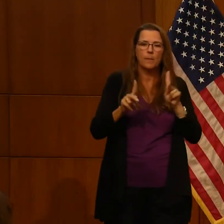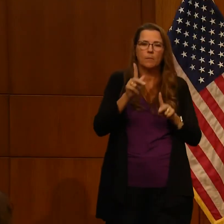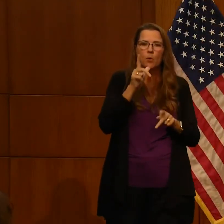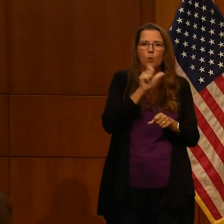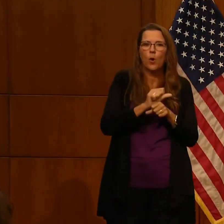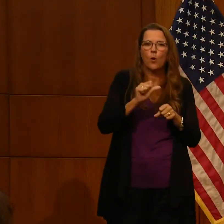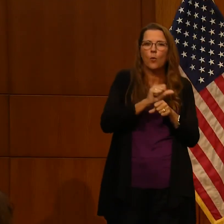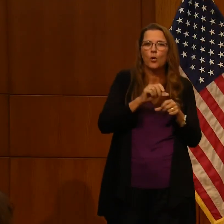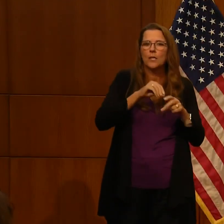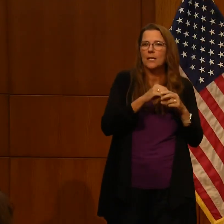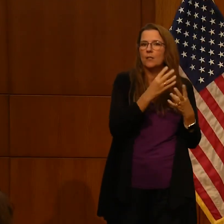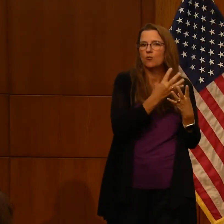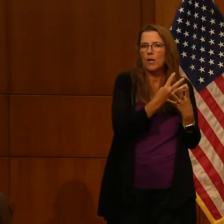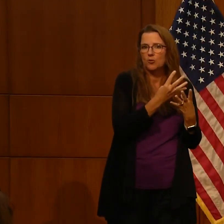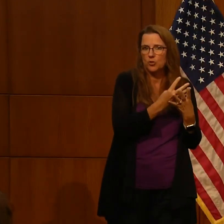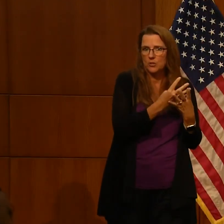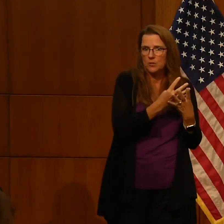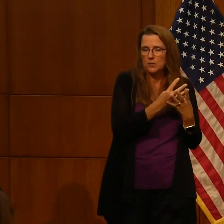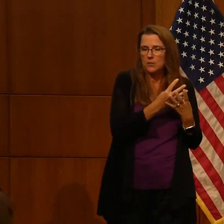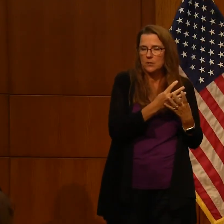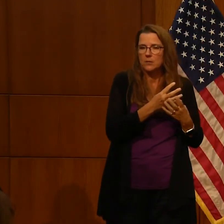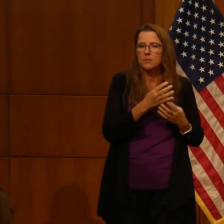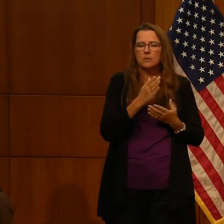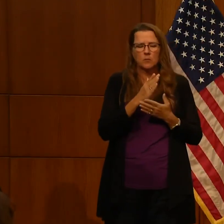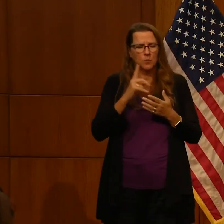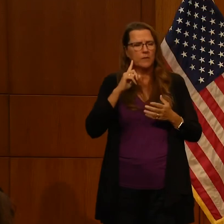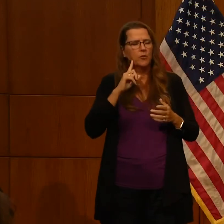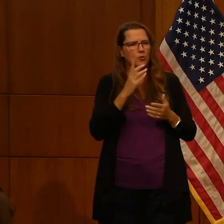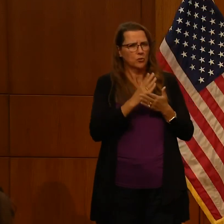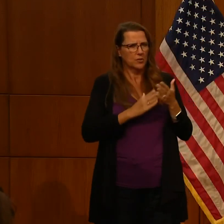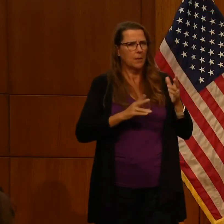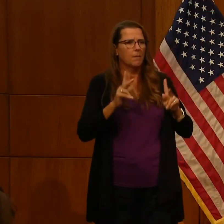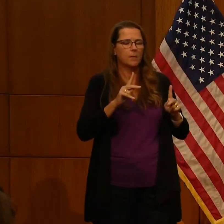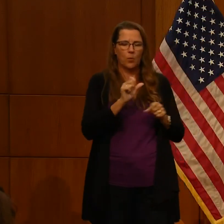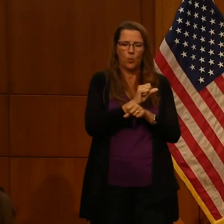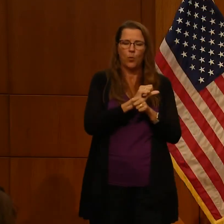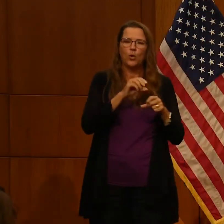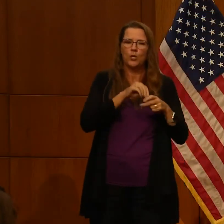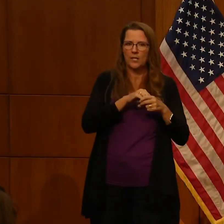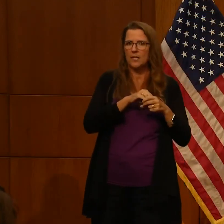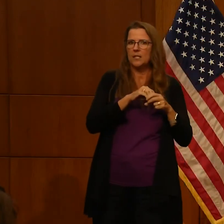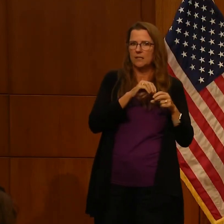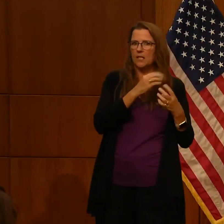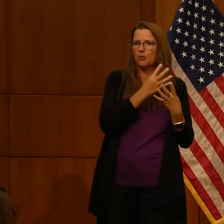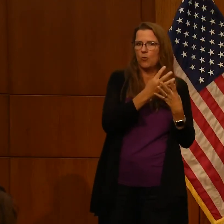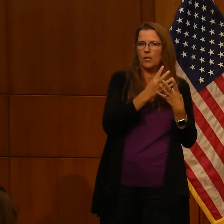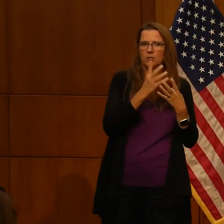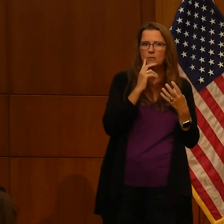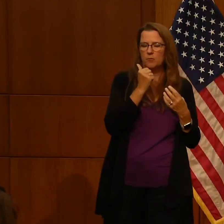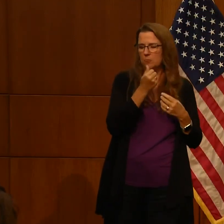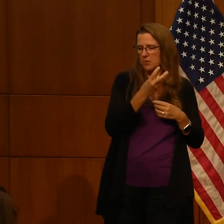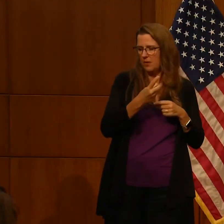QUESTION WOULD BE FOR THOSE WORKING IN CORRECTIONS. THERE ARE SOME PEOPLE THAT WE HEARD